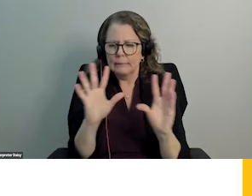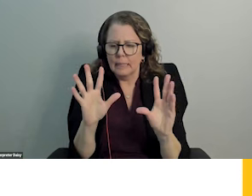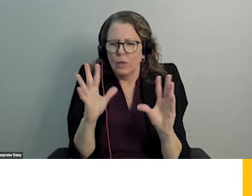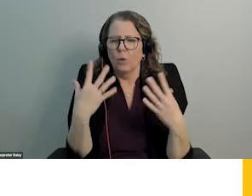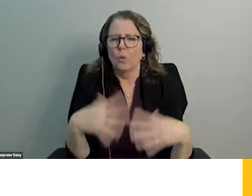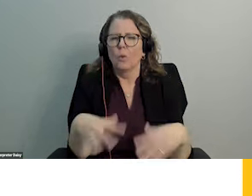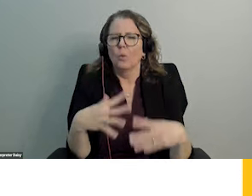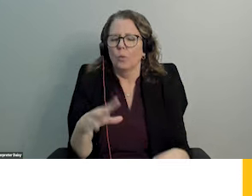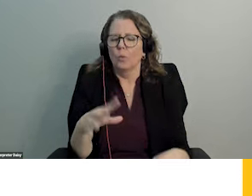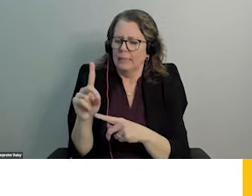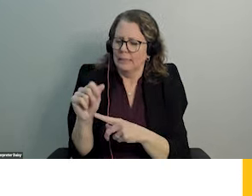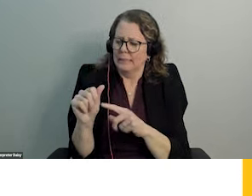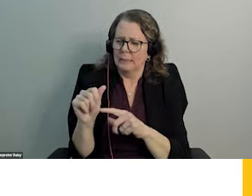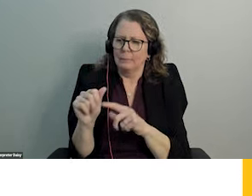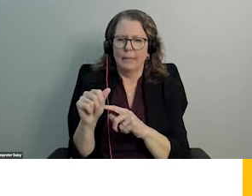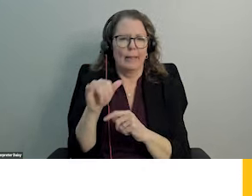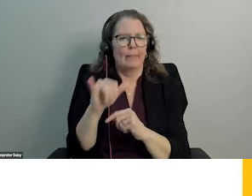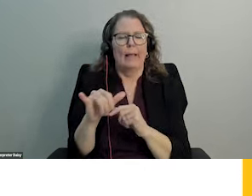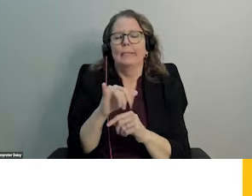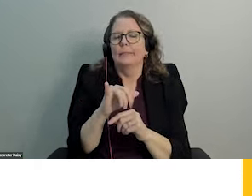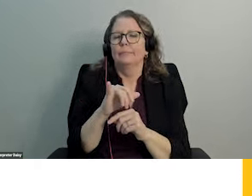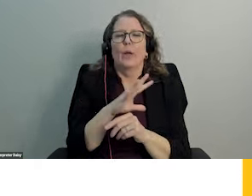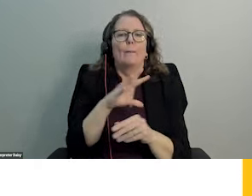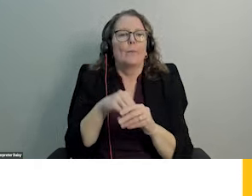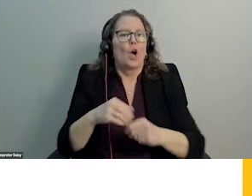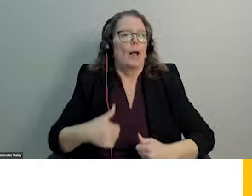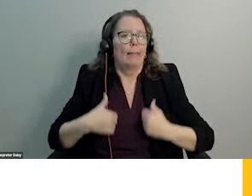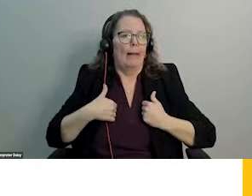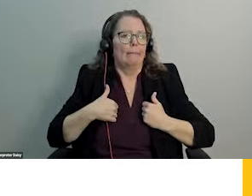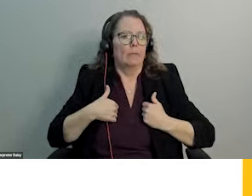that disability is just a natural part of life, helps you start to focus on it.